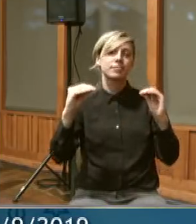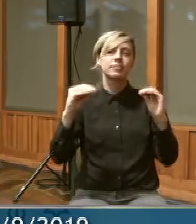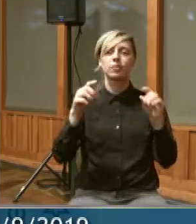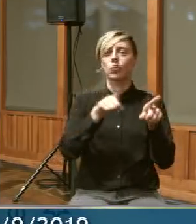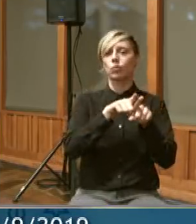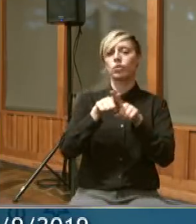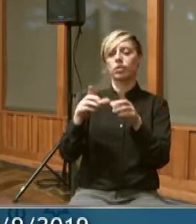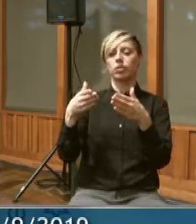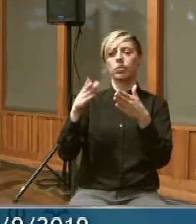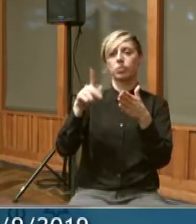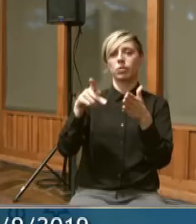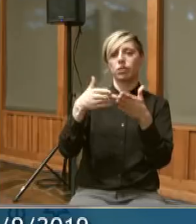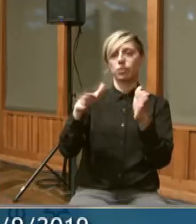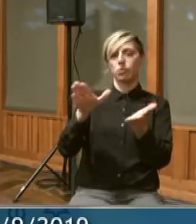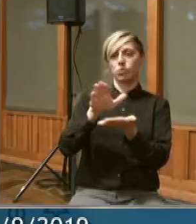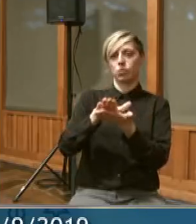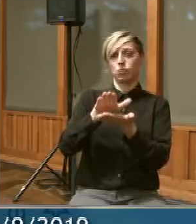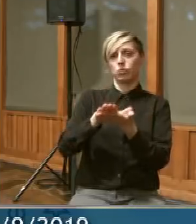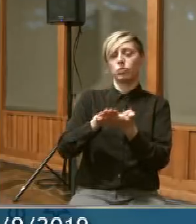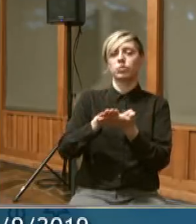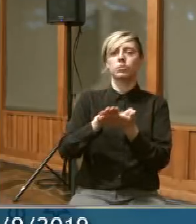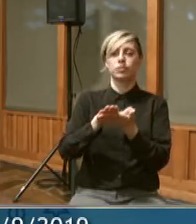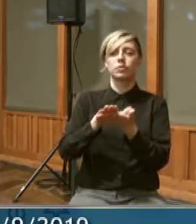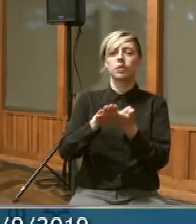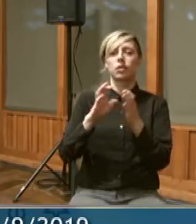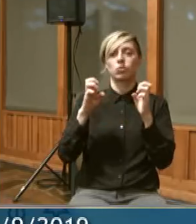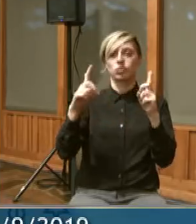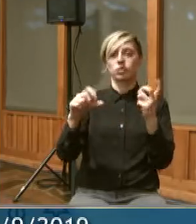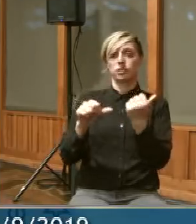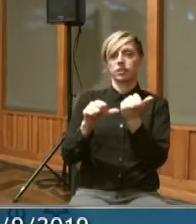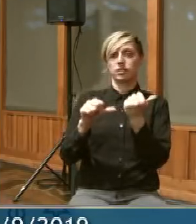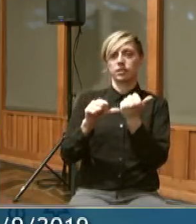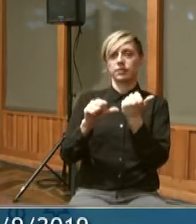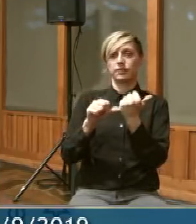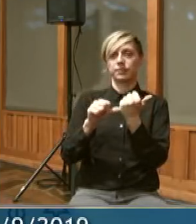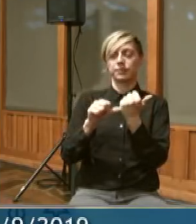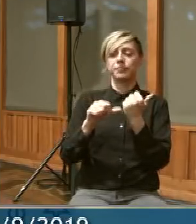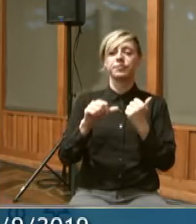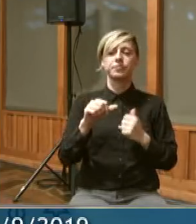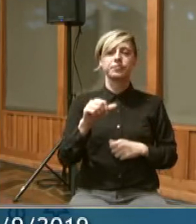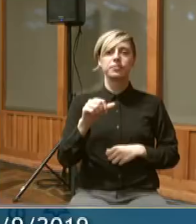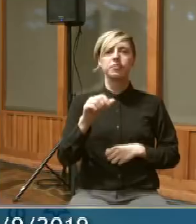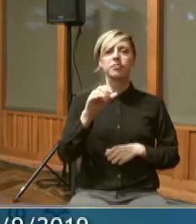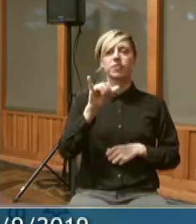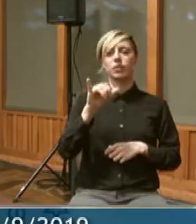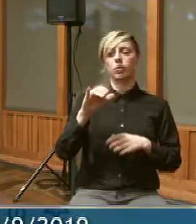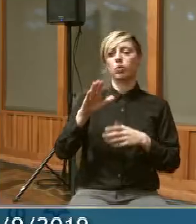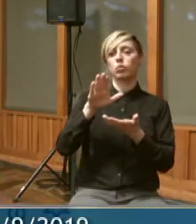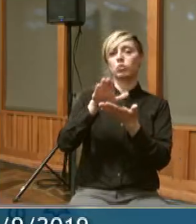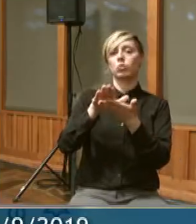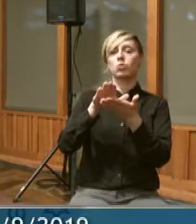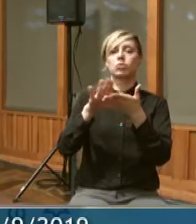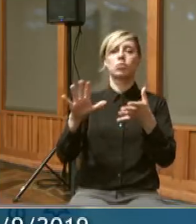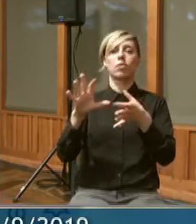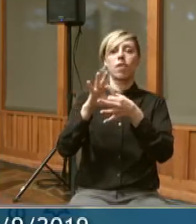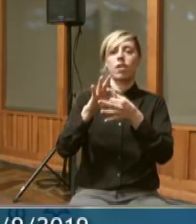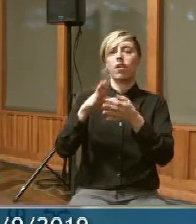I'M A PORTLAND PARKS AND REC EMPLOYEE. I HAVE BEEN WORKING AS AN INSTRUCTOR AND ASSISTANT AT ONE